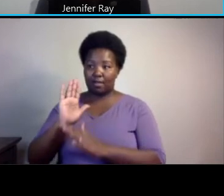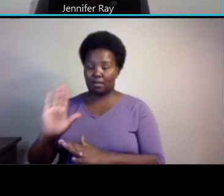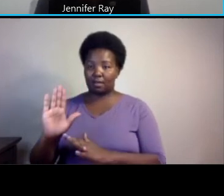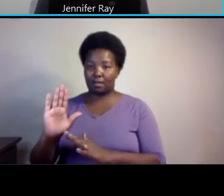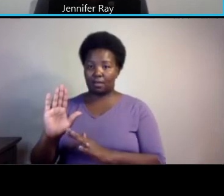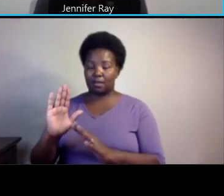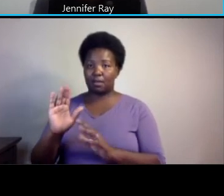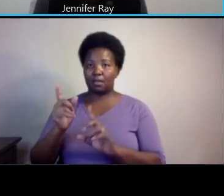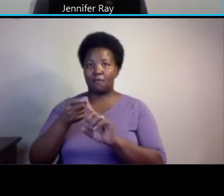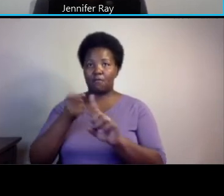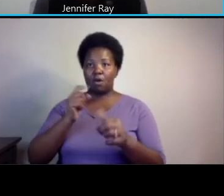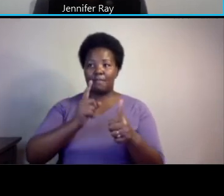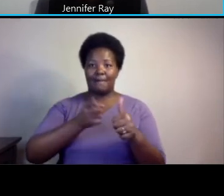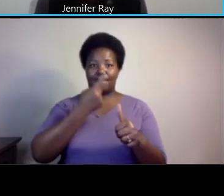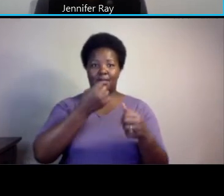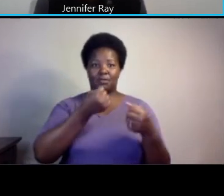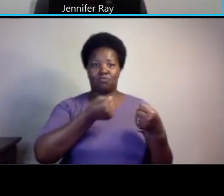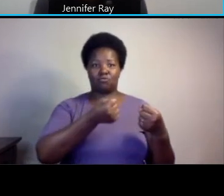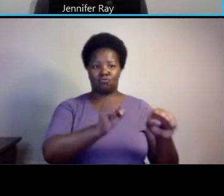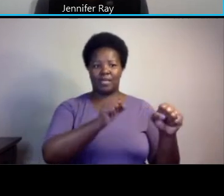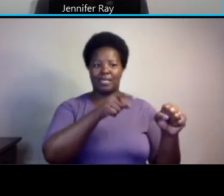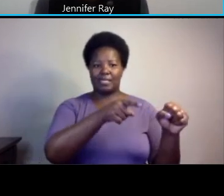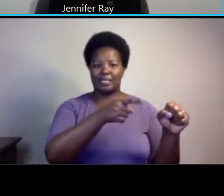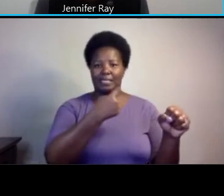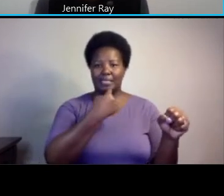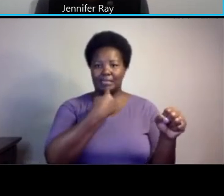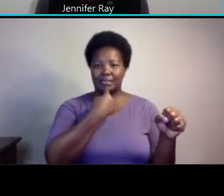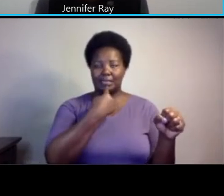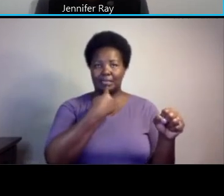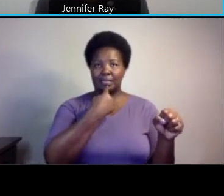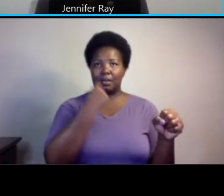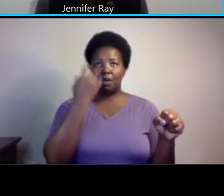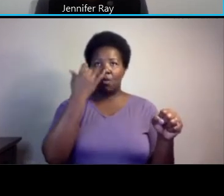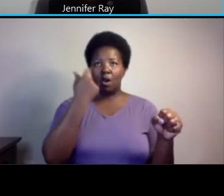why aren't the signal cycles on eastbound florida avenue synced up so cars stop